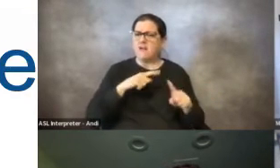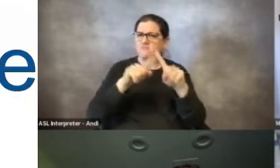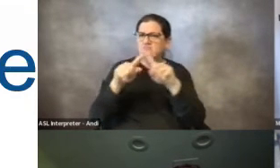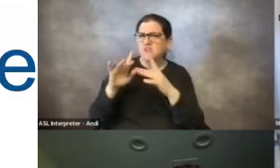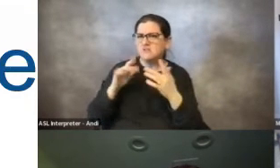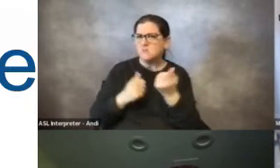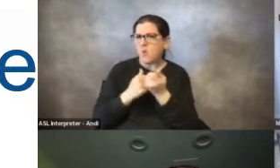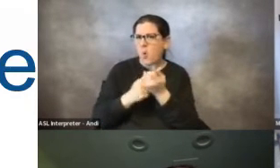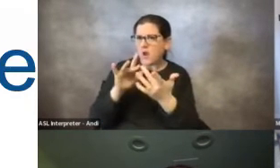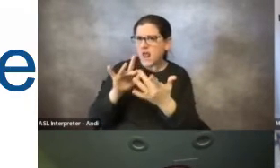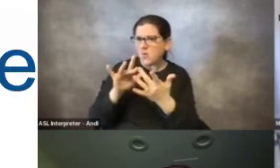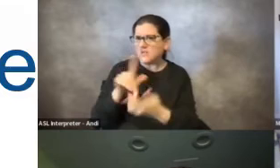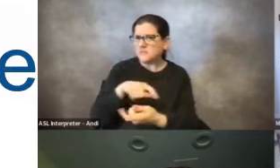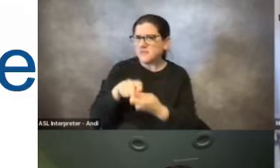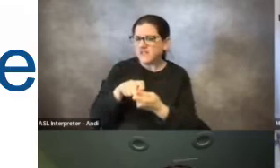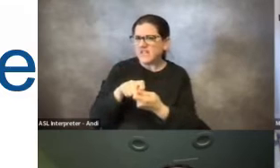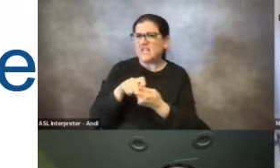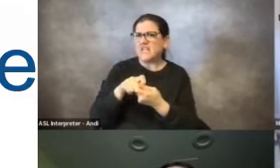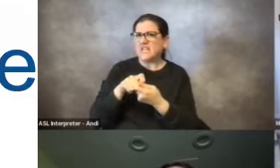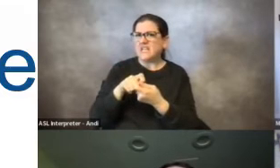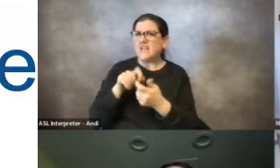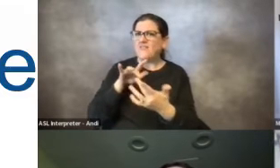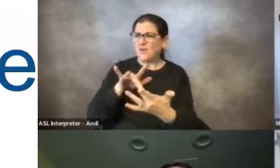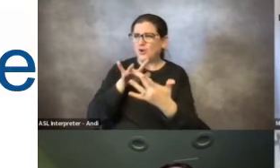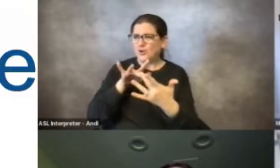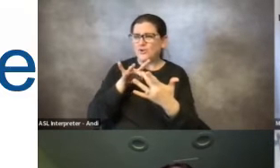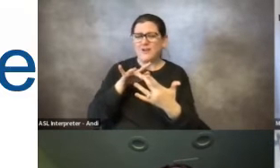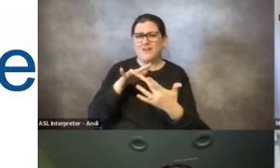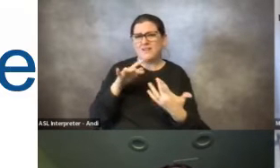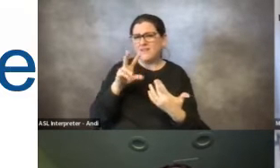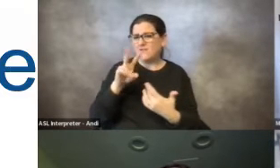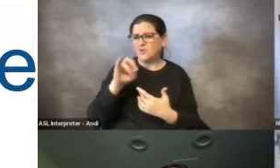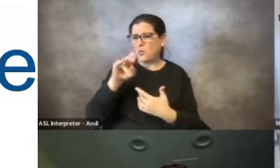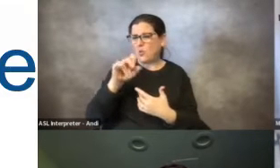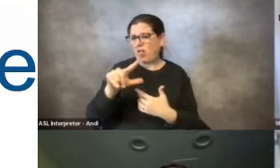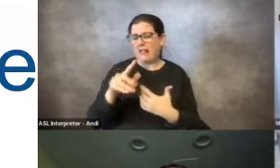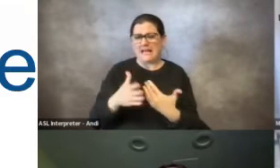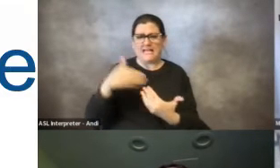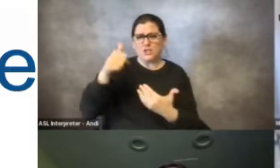world of virtual, now, it's a lot, it's a lot more feasible than it used to be, to have, you